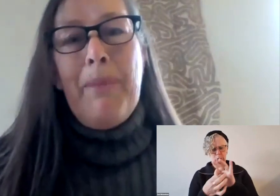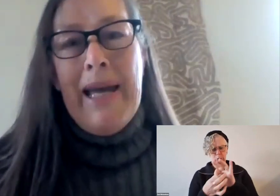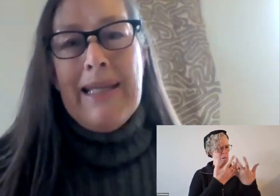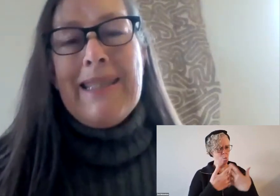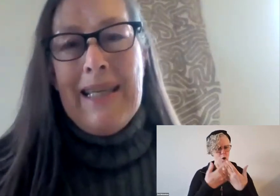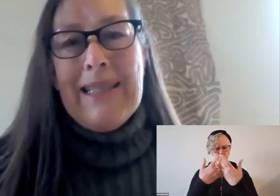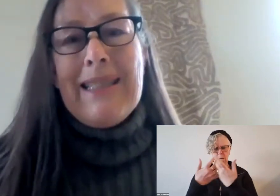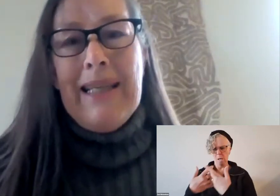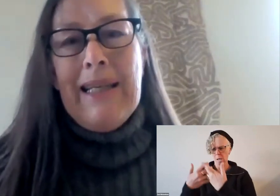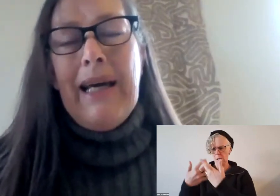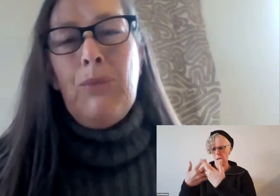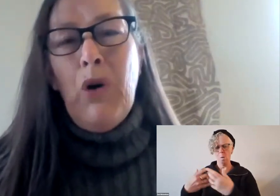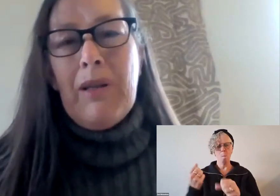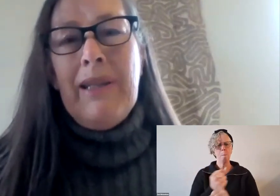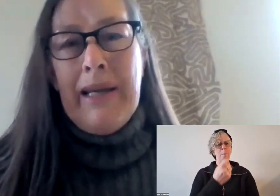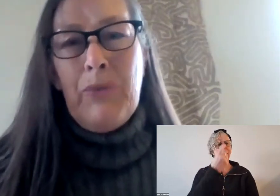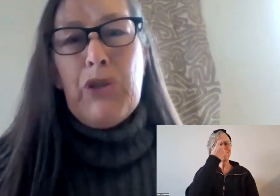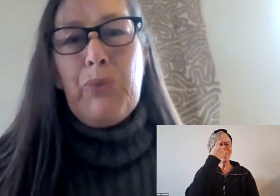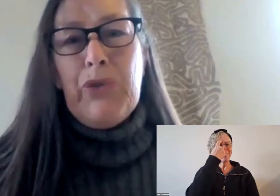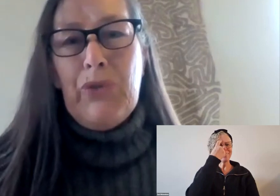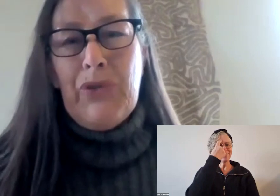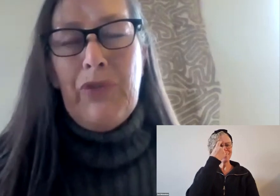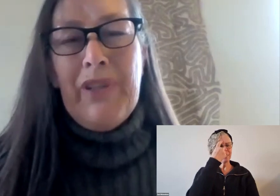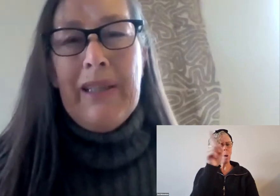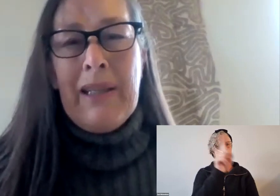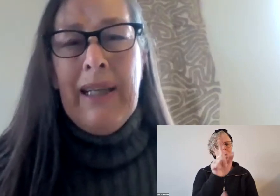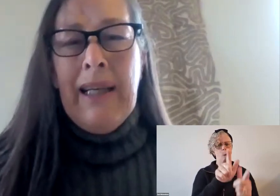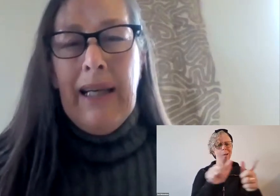sense there and what language was useful there.